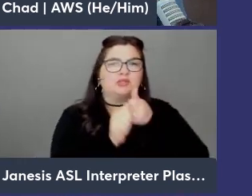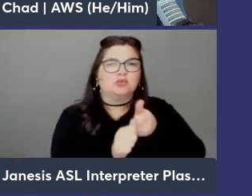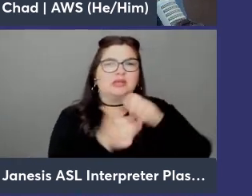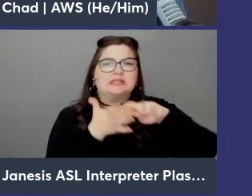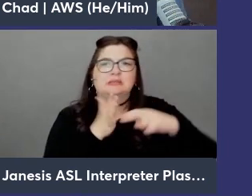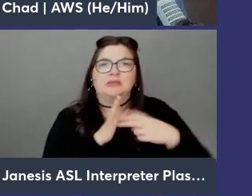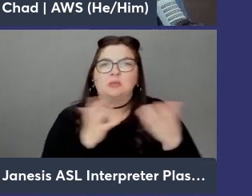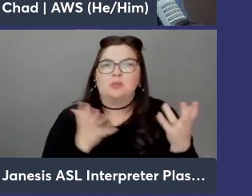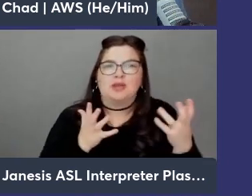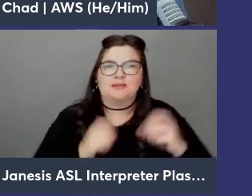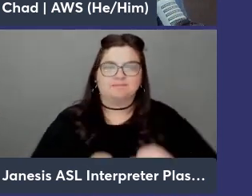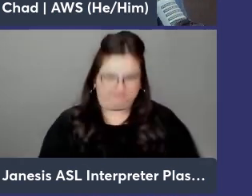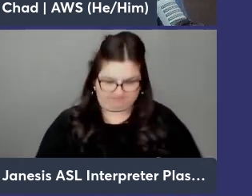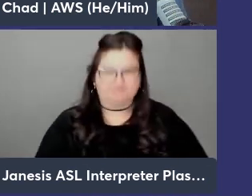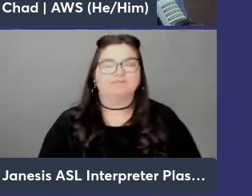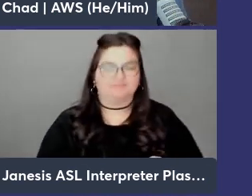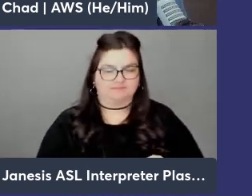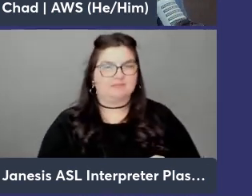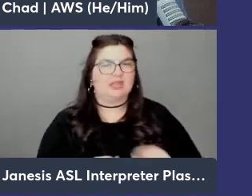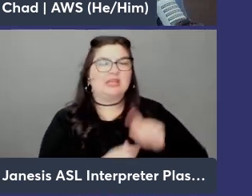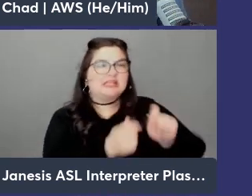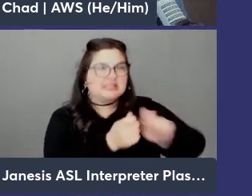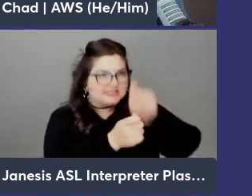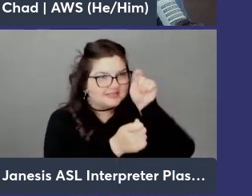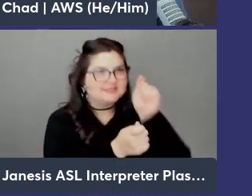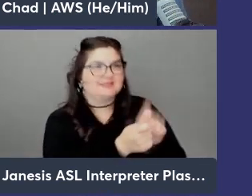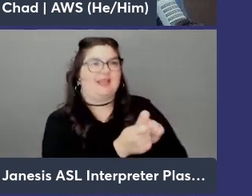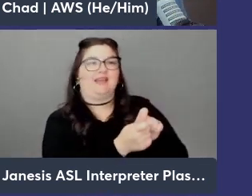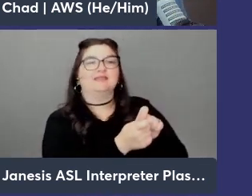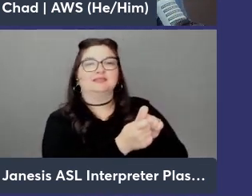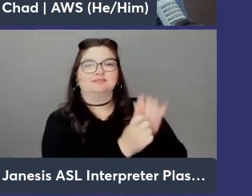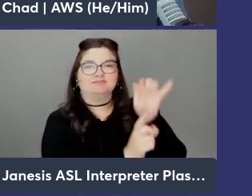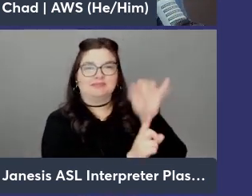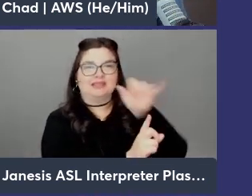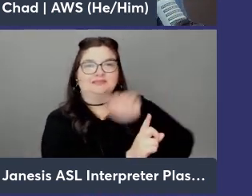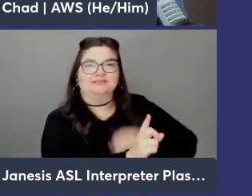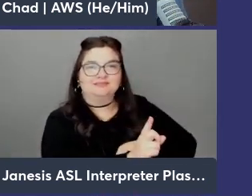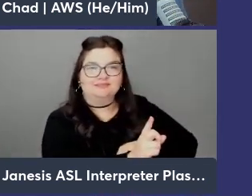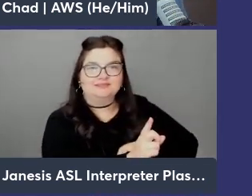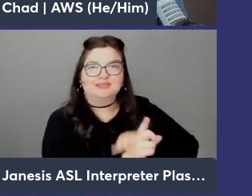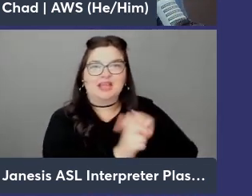Yeah, so I think that's exactly the solution to this problem.